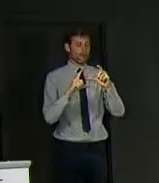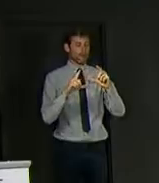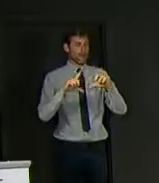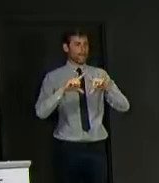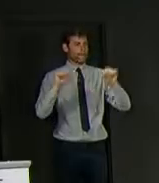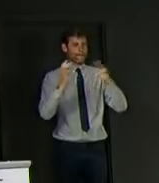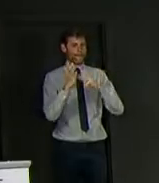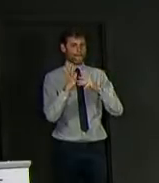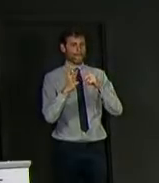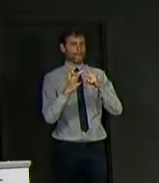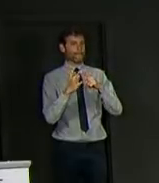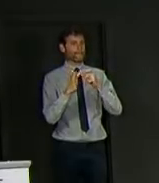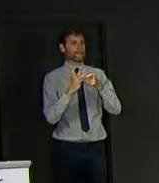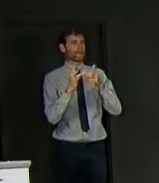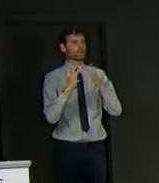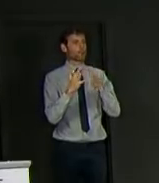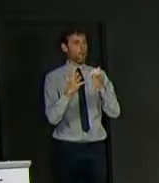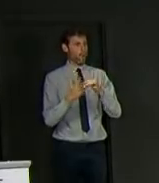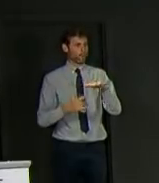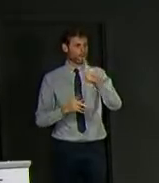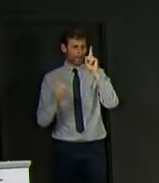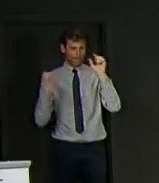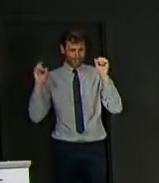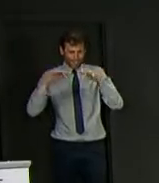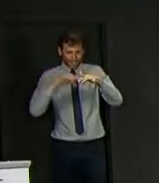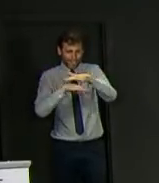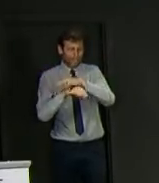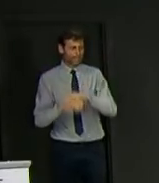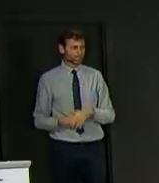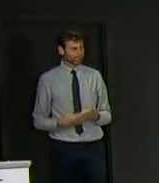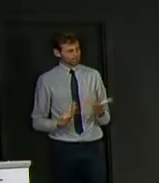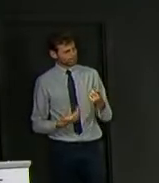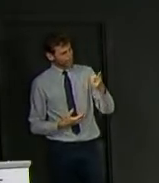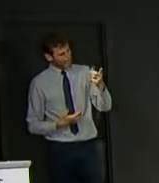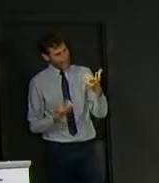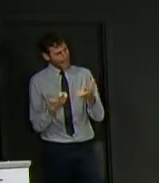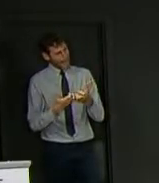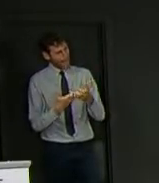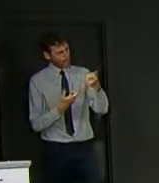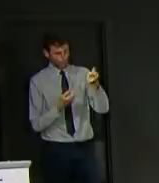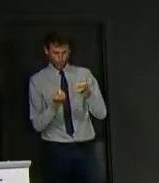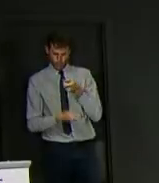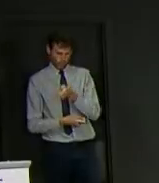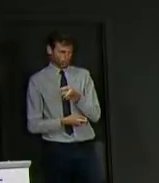you get back control of the situation. Are people still keep it to the messages or are